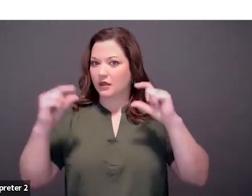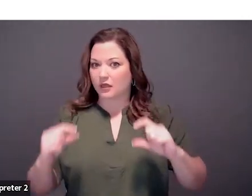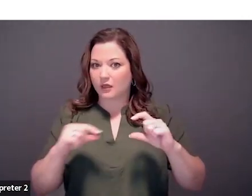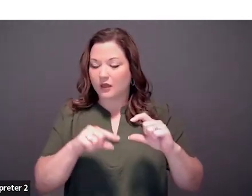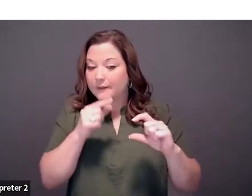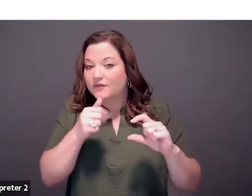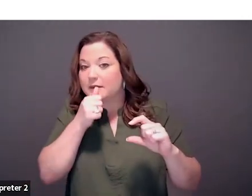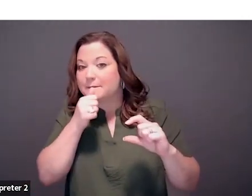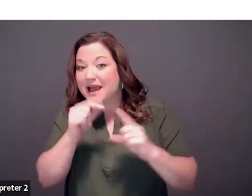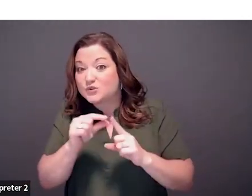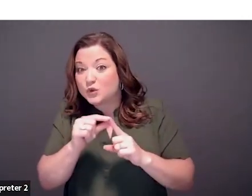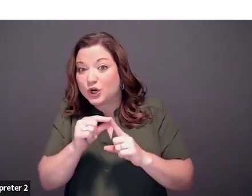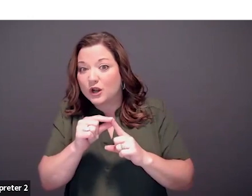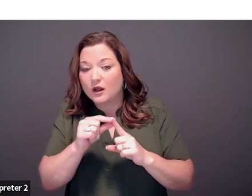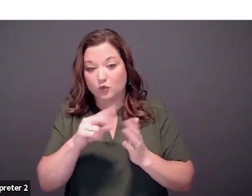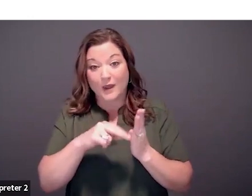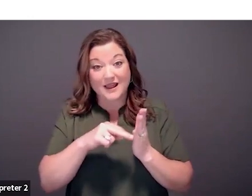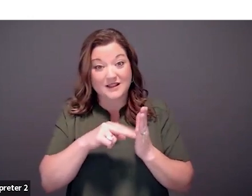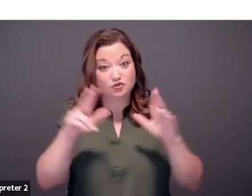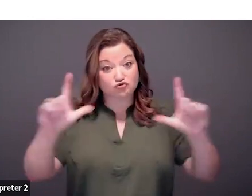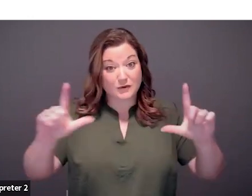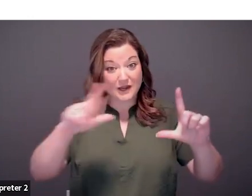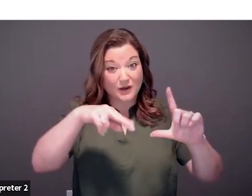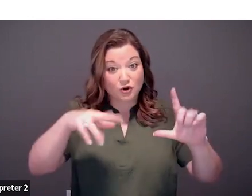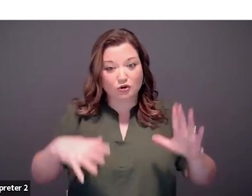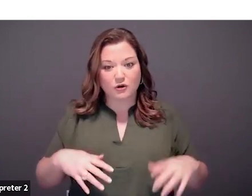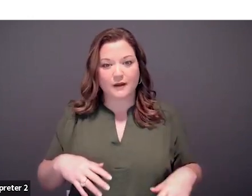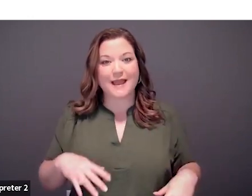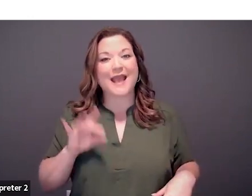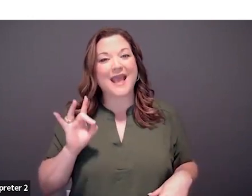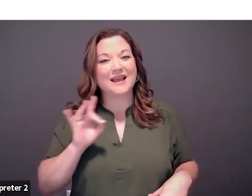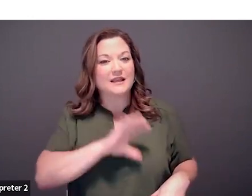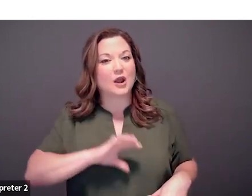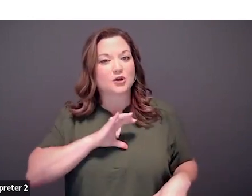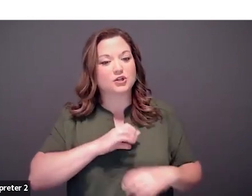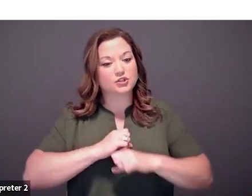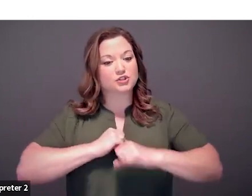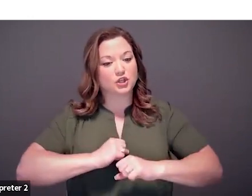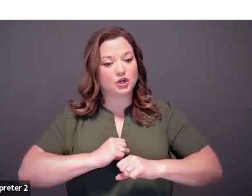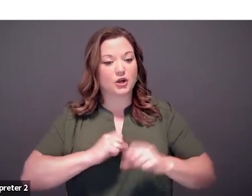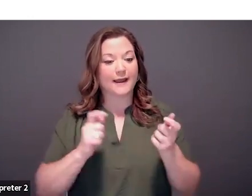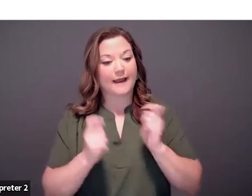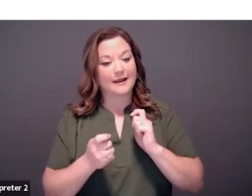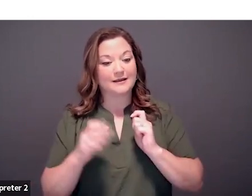how that's read out for a screen reader, eight characters, secure edit text with autofill menu.